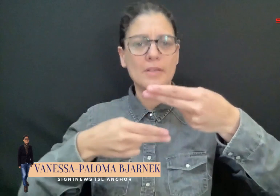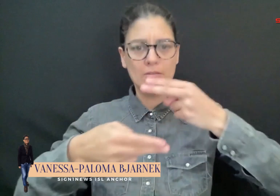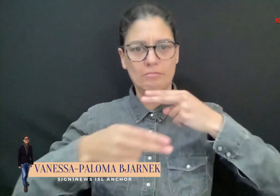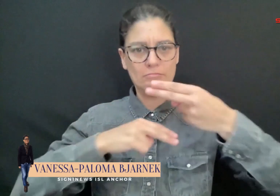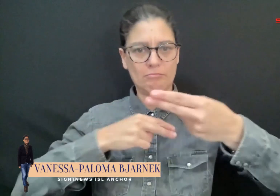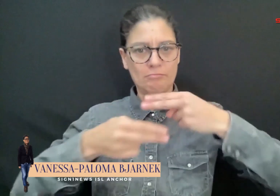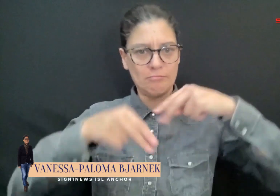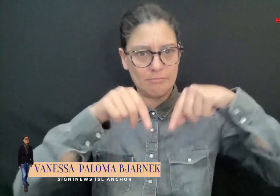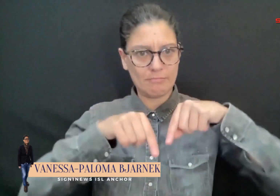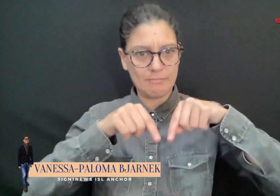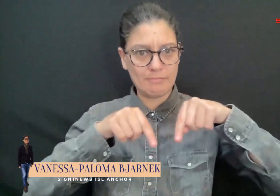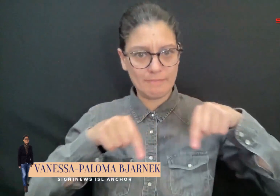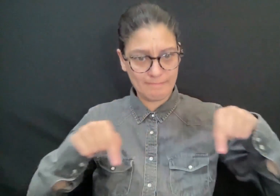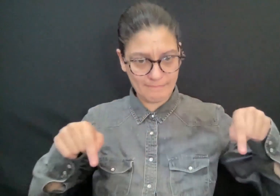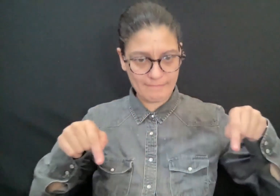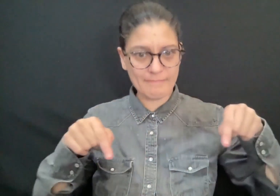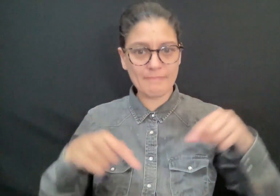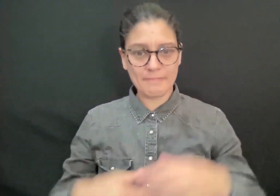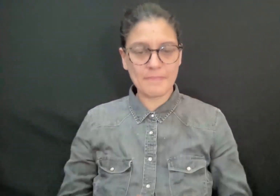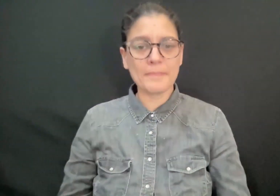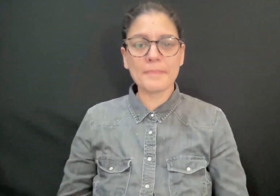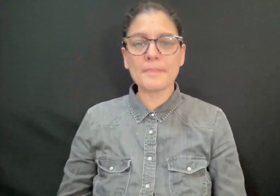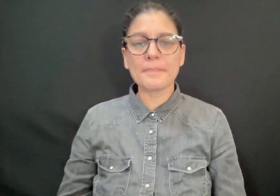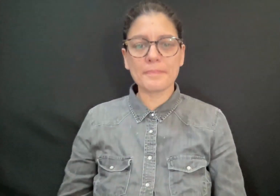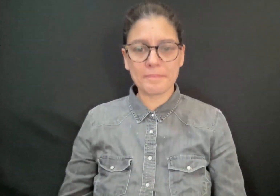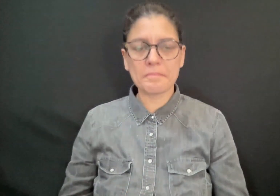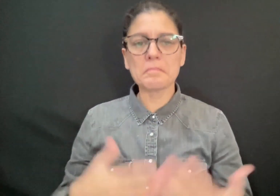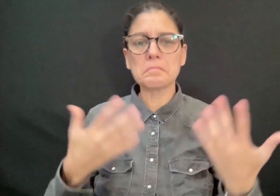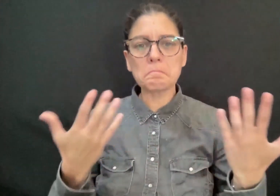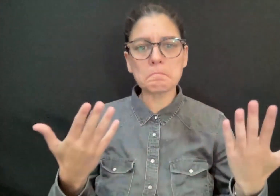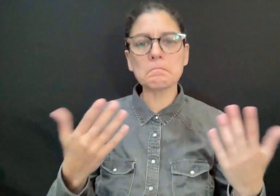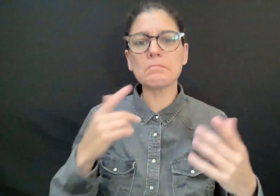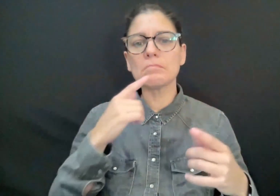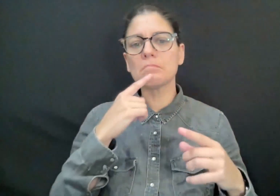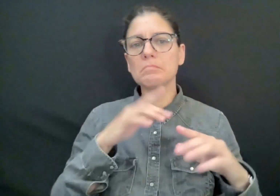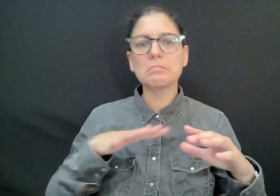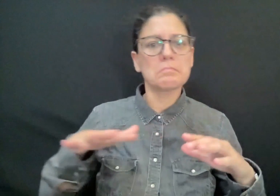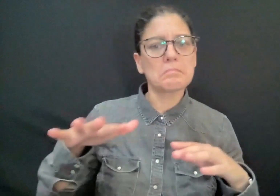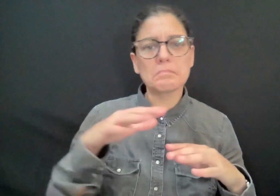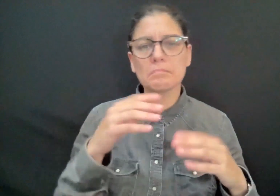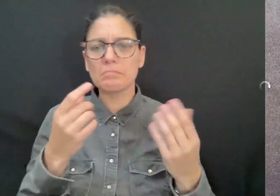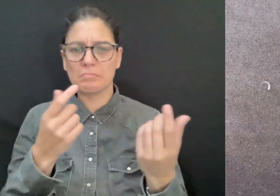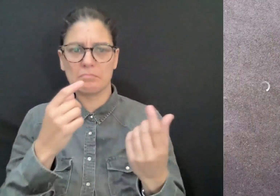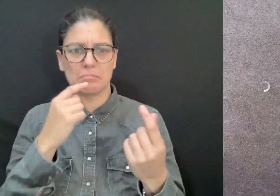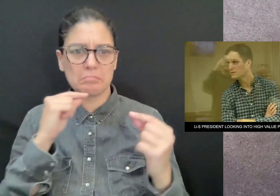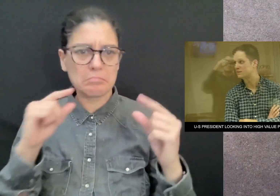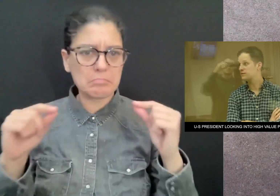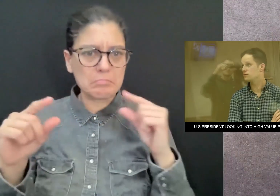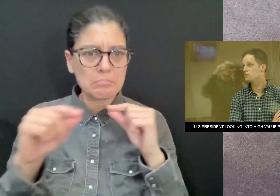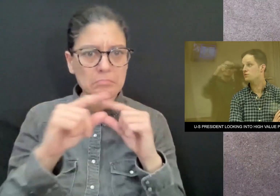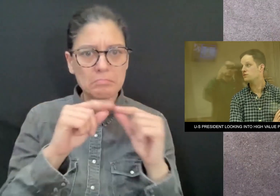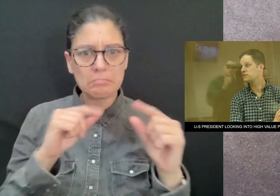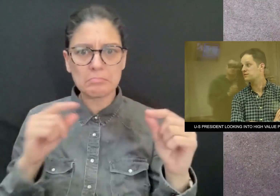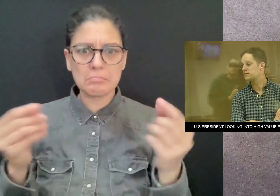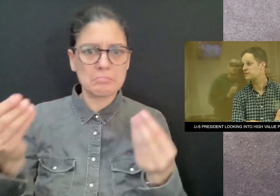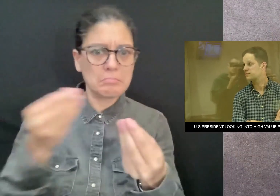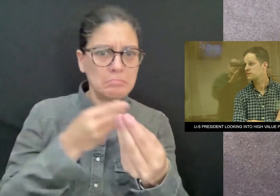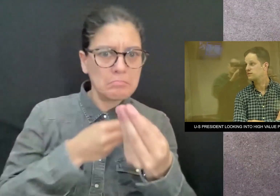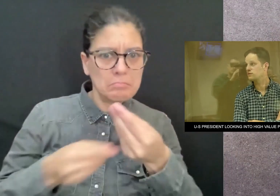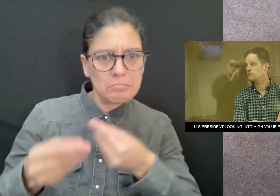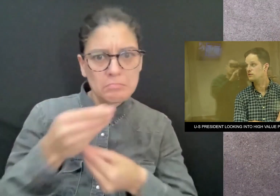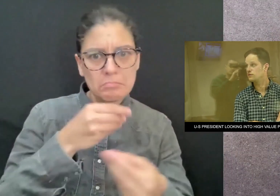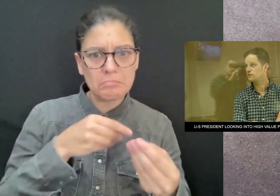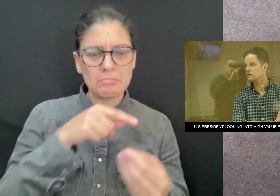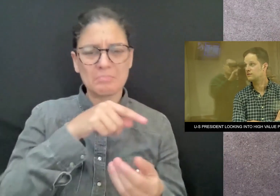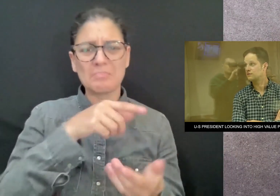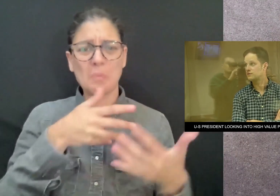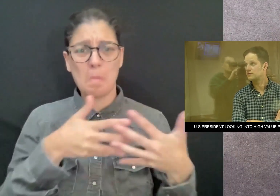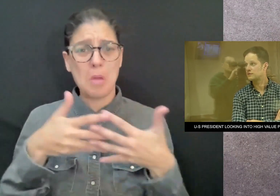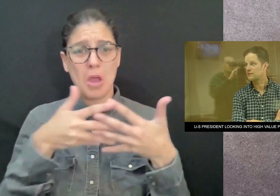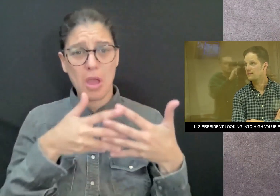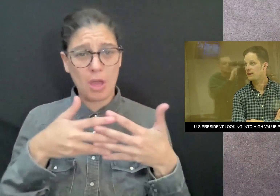interesting comment about this update we may add it at the bottom of the screen